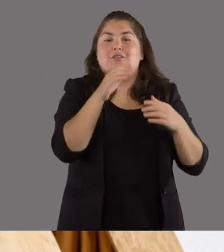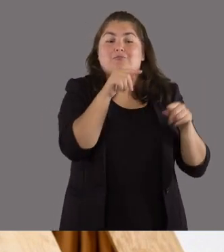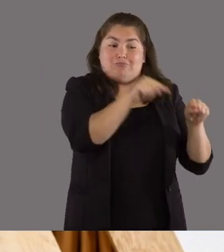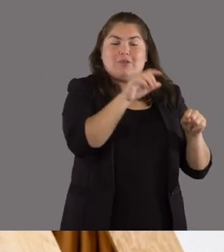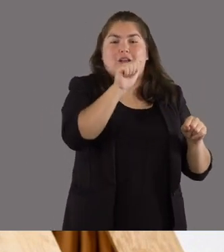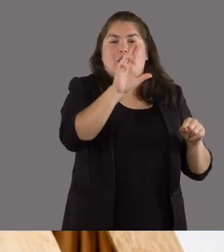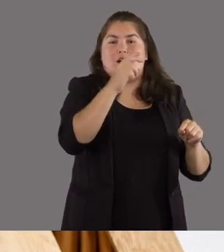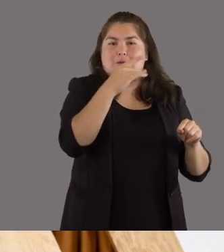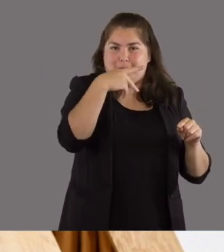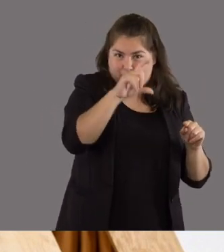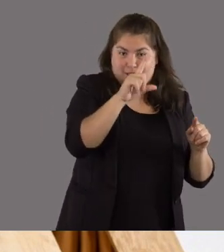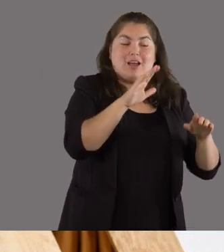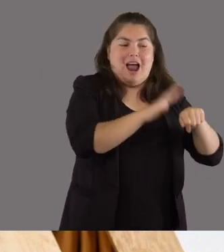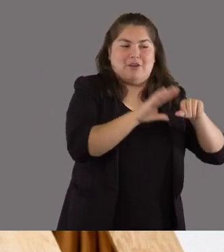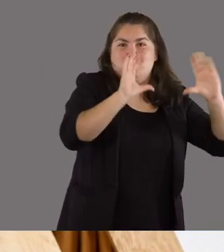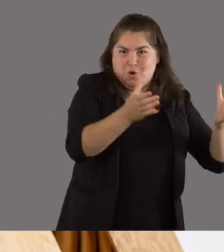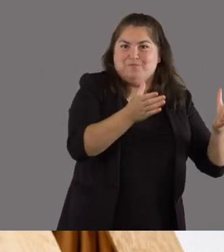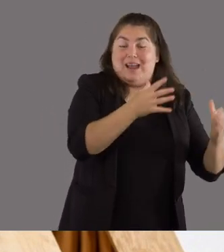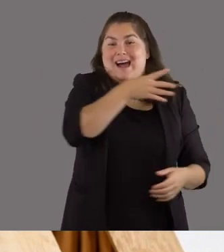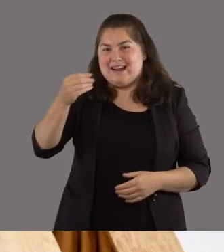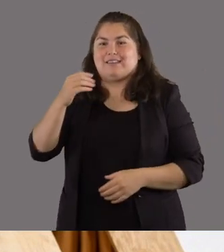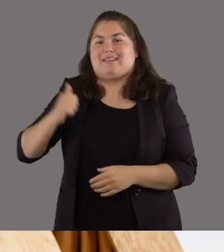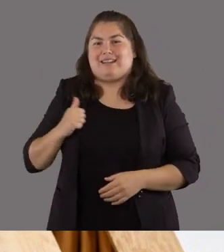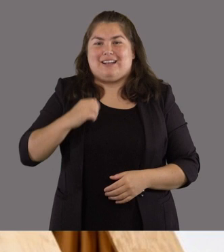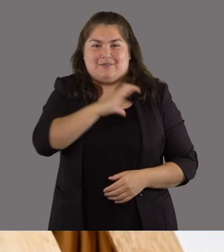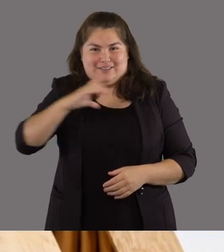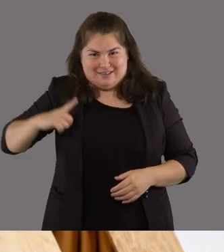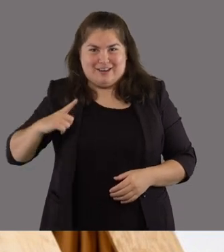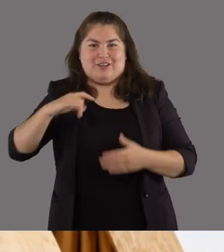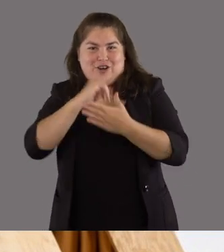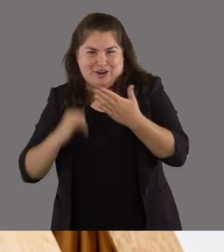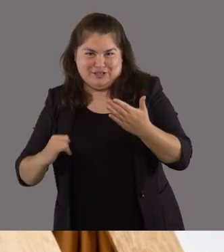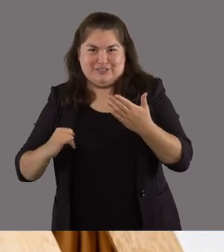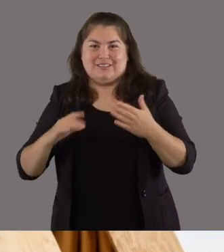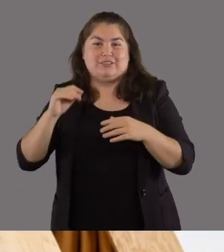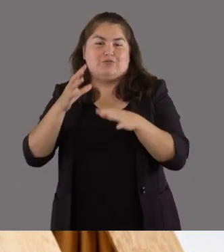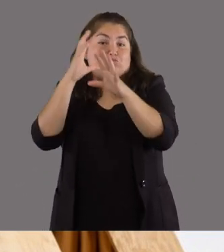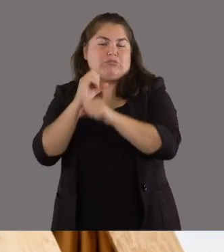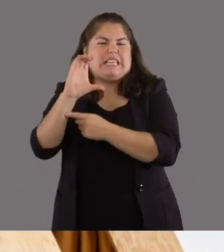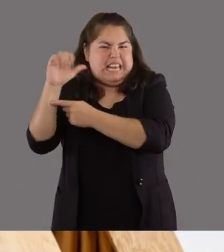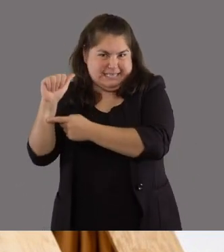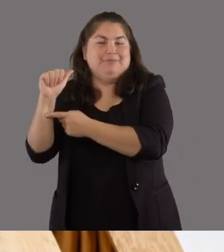Archipel Research & Consulting and Canada Council for the Arts. The results of the research,